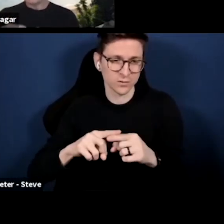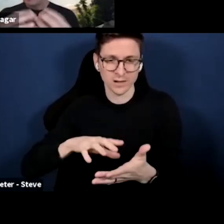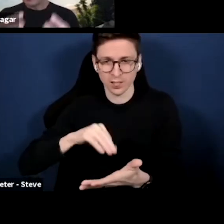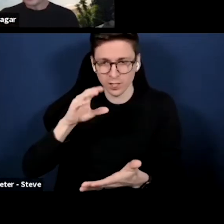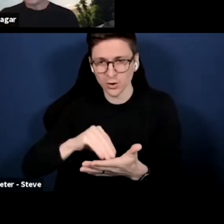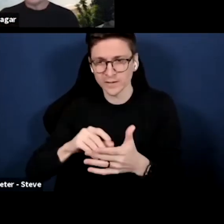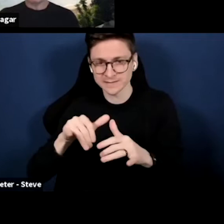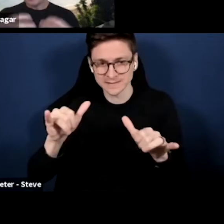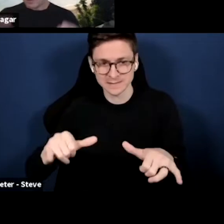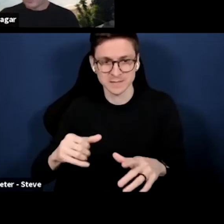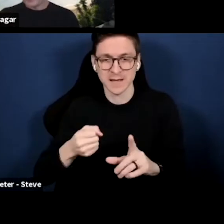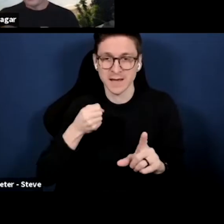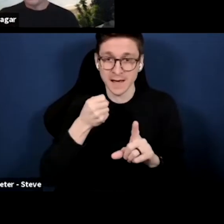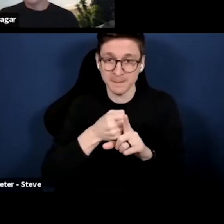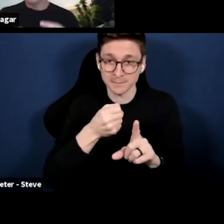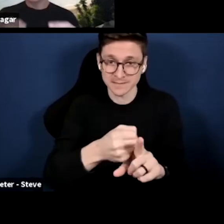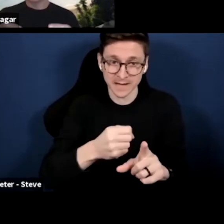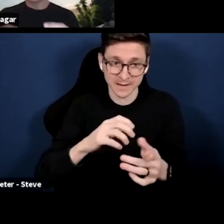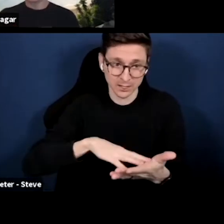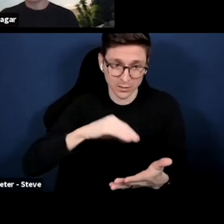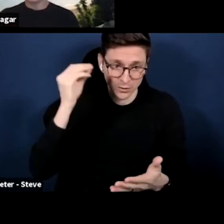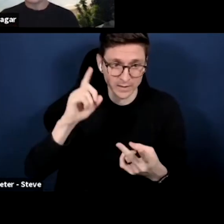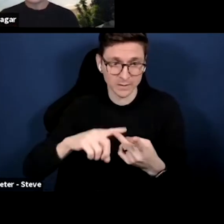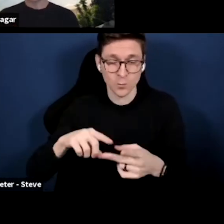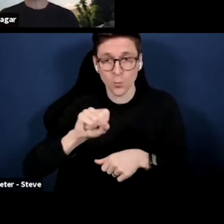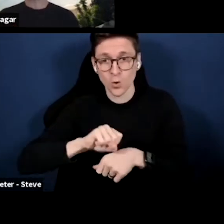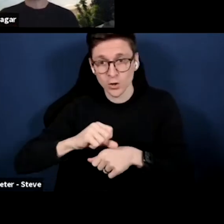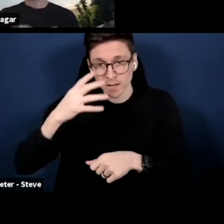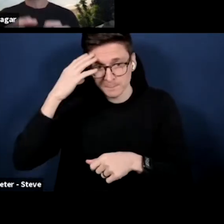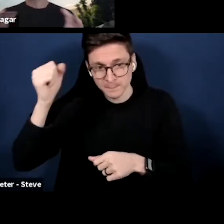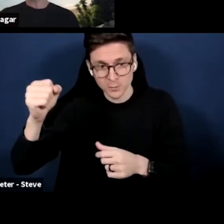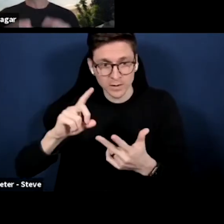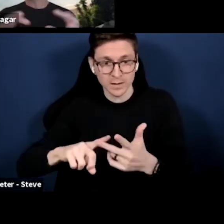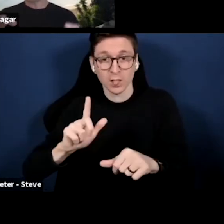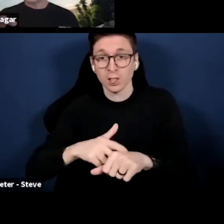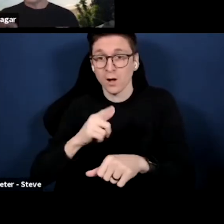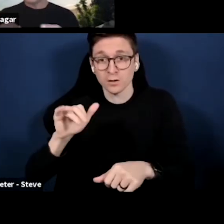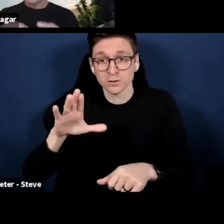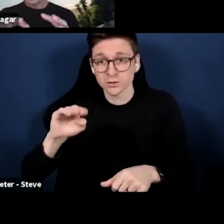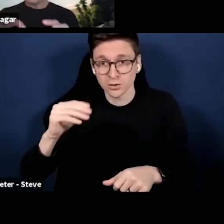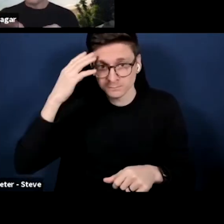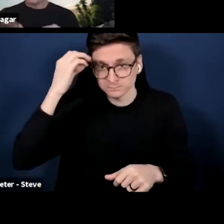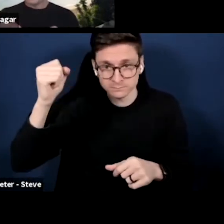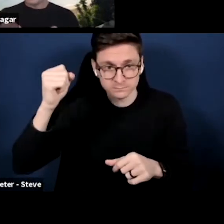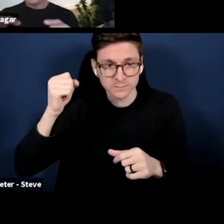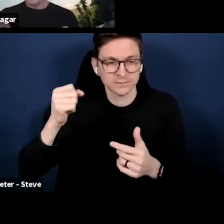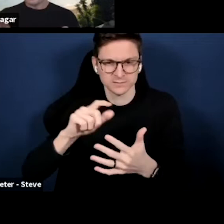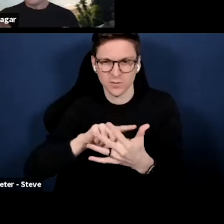working memory long term and so forth so all of these models that we're building